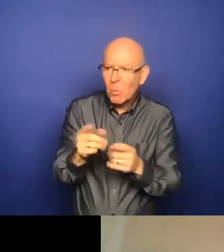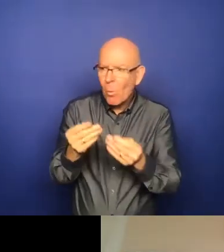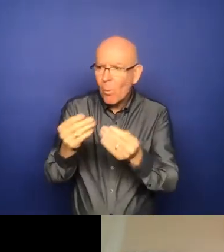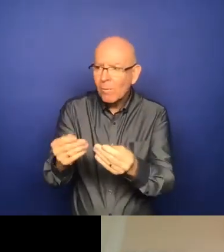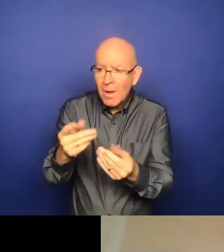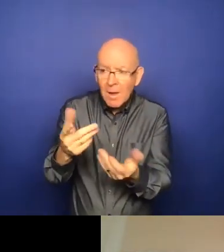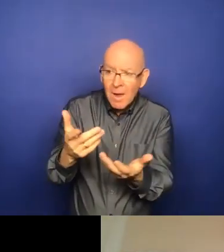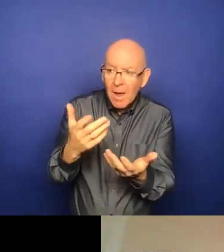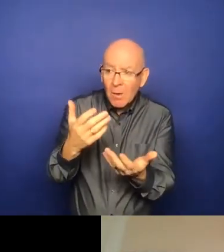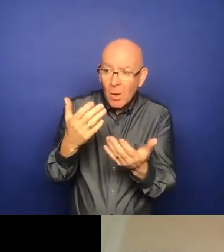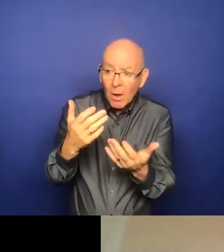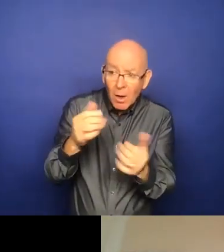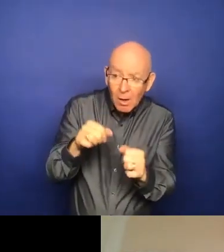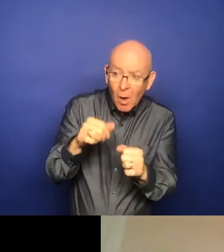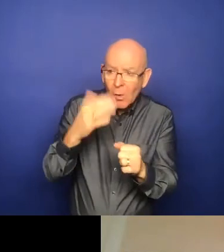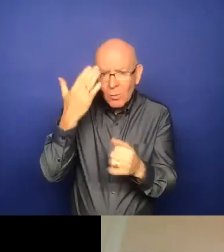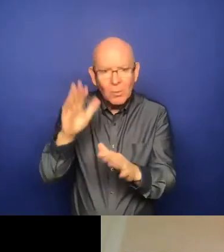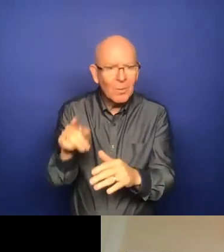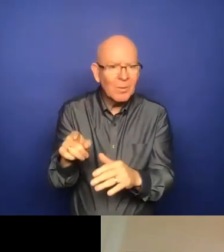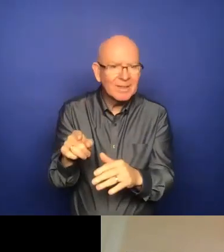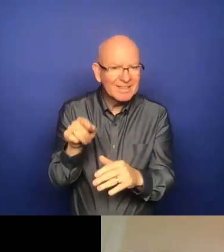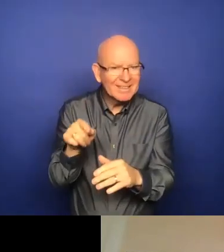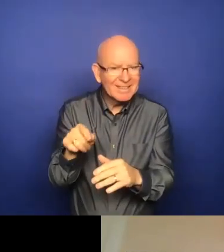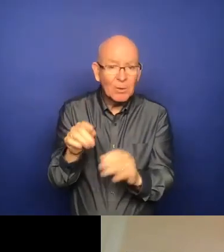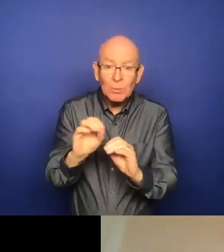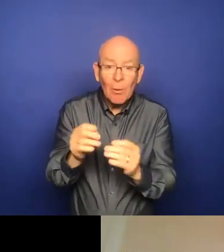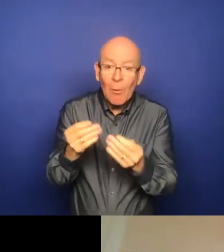different, or any kind of survey that is a